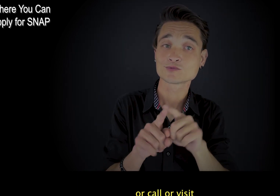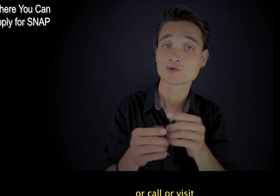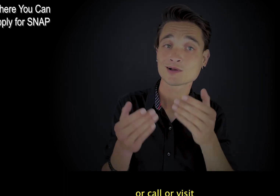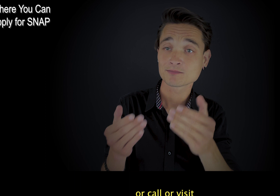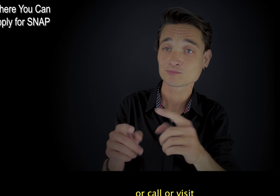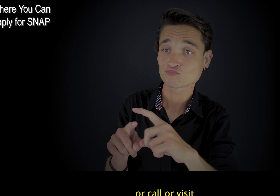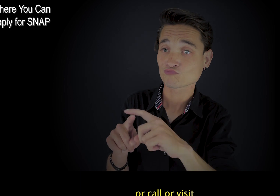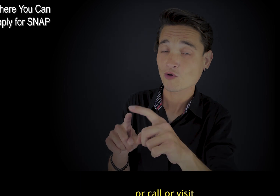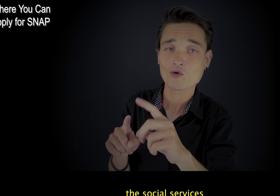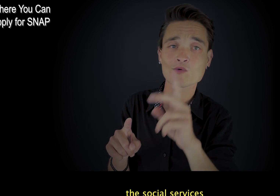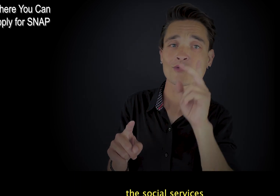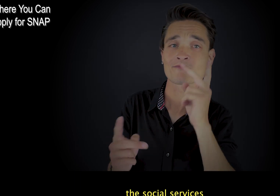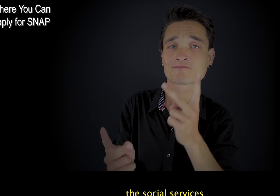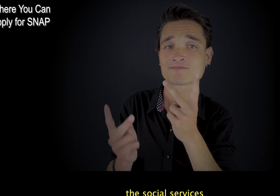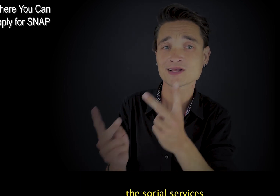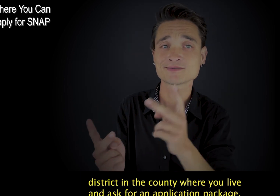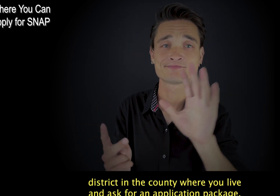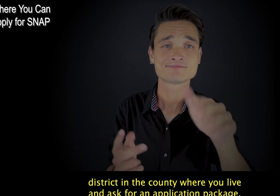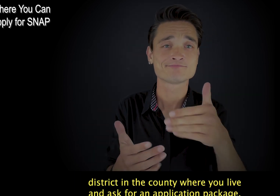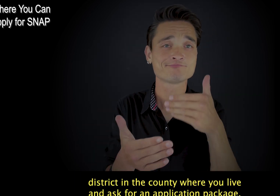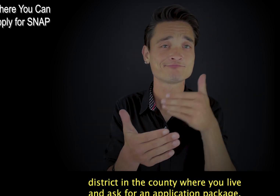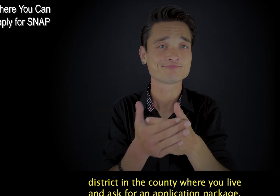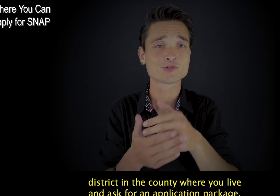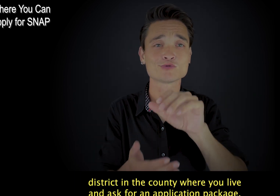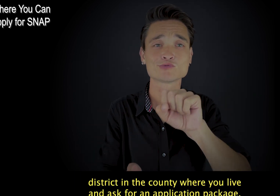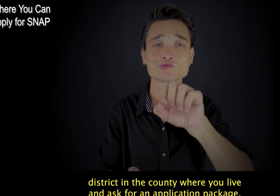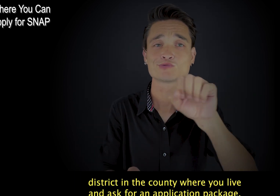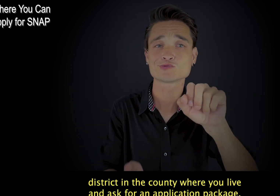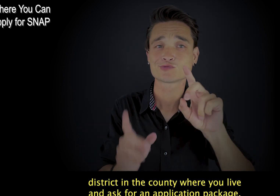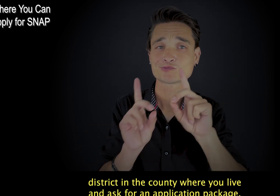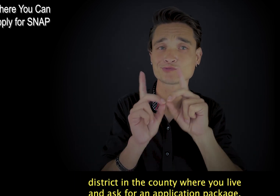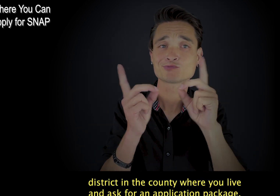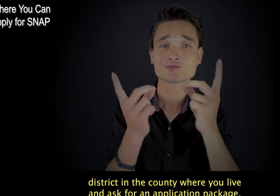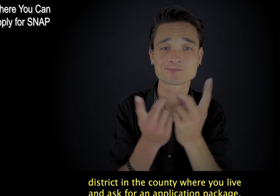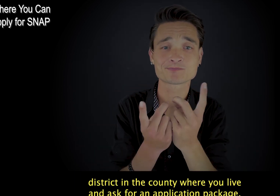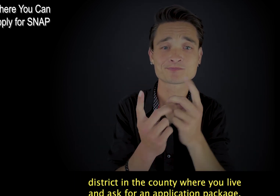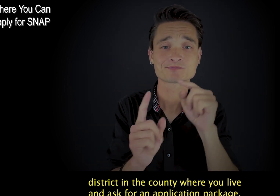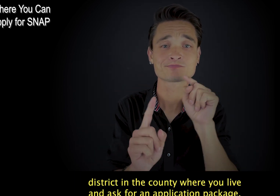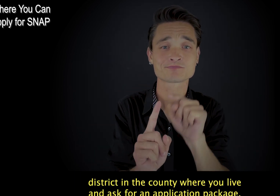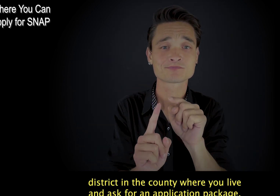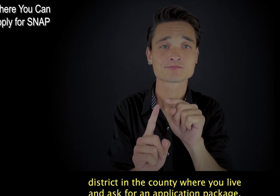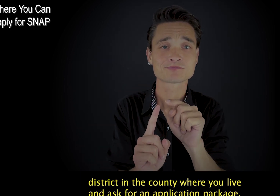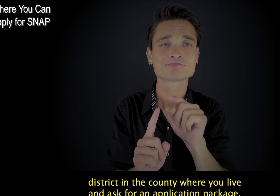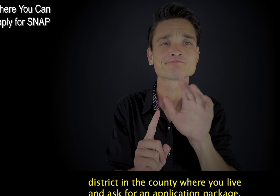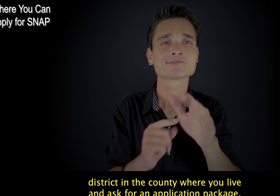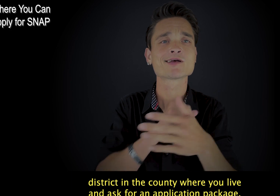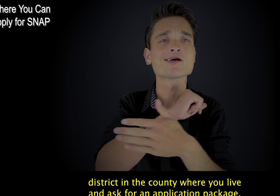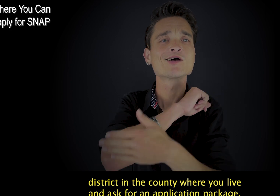or call or visit the social services district in the county where you live and ask for an application package,